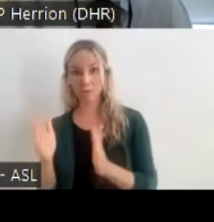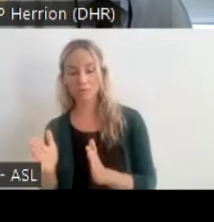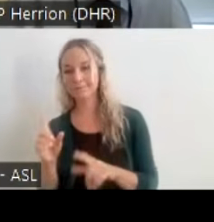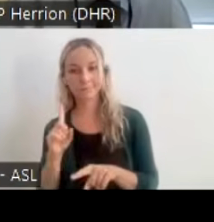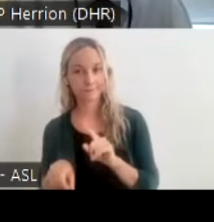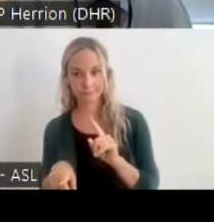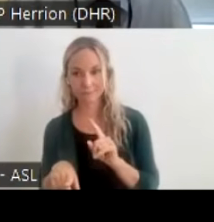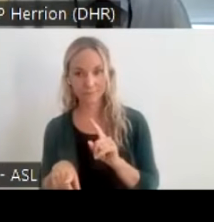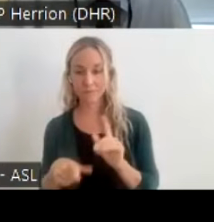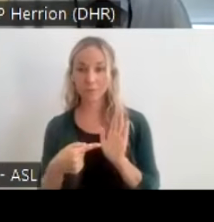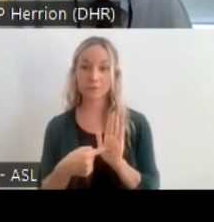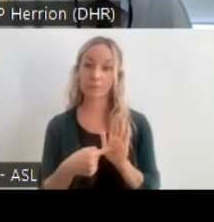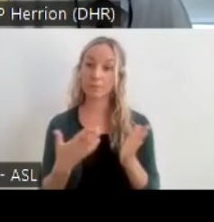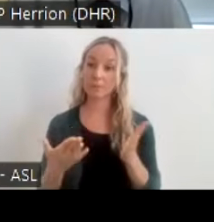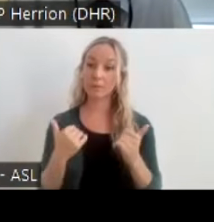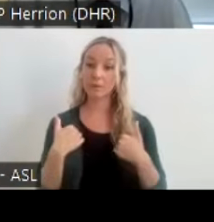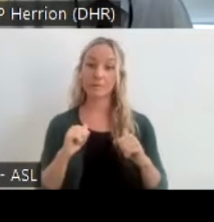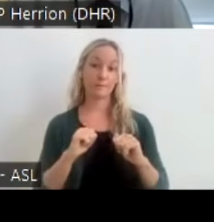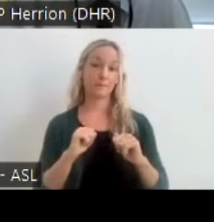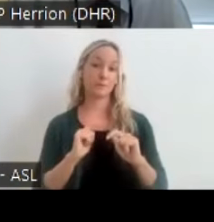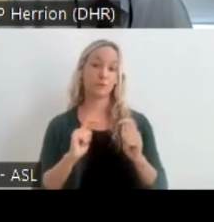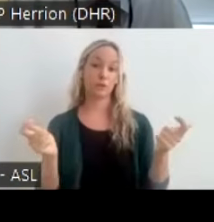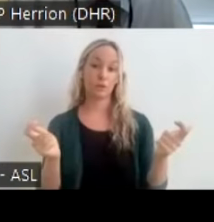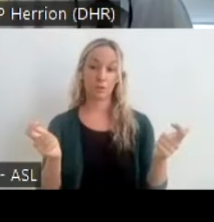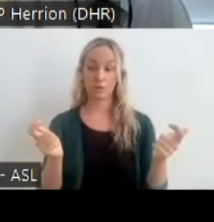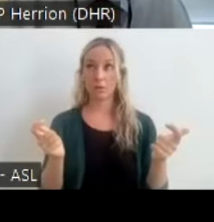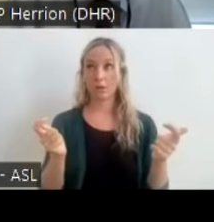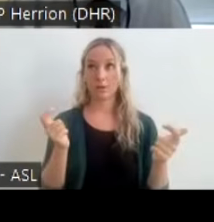franchise, let's say like Starbucks or Walmart or target